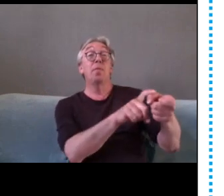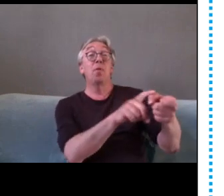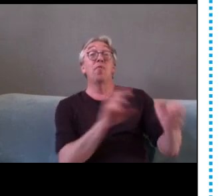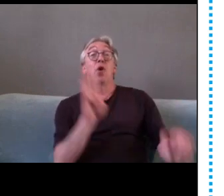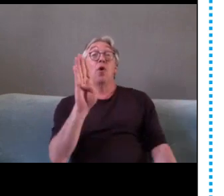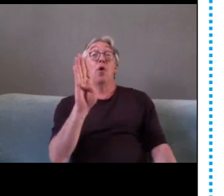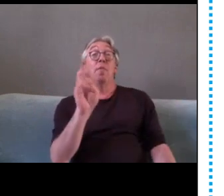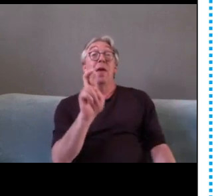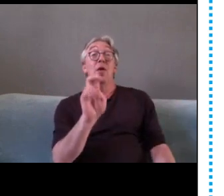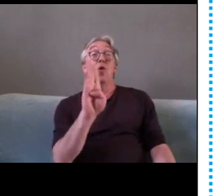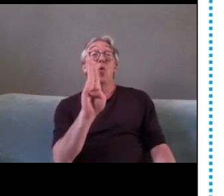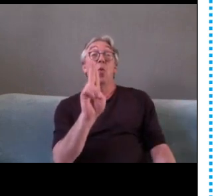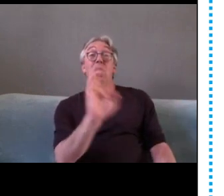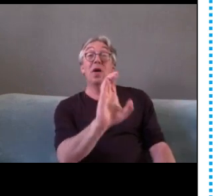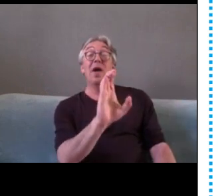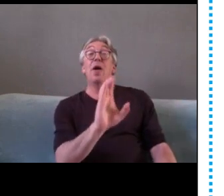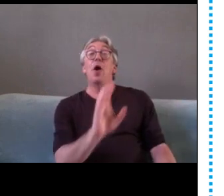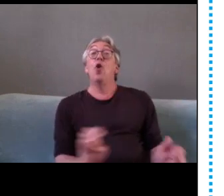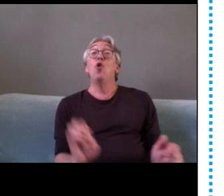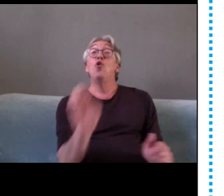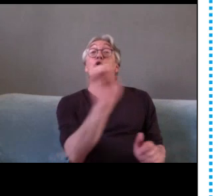We have the contact details in the toolkit